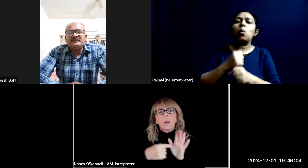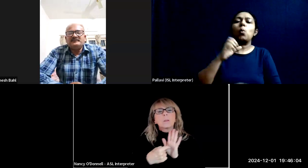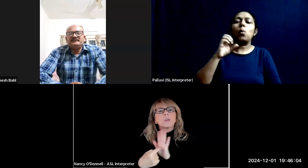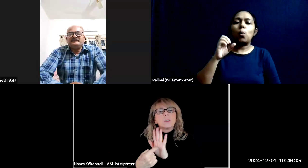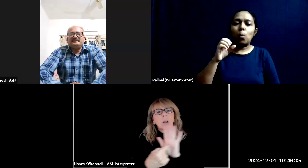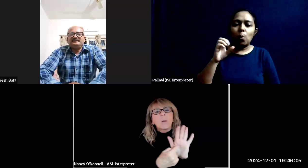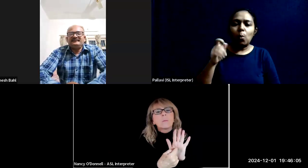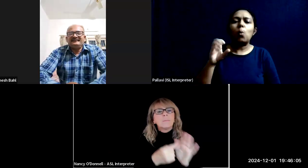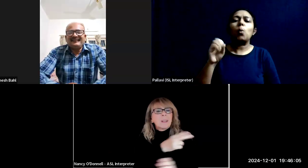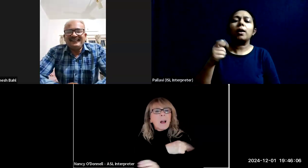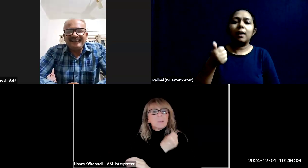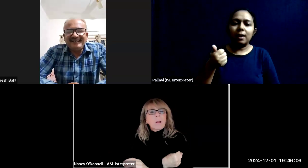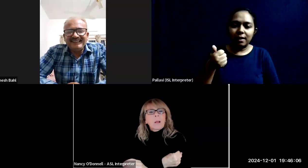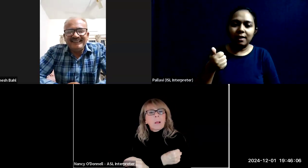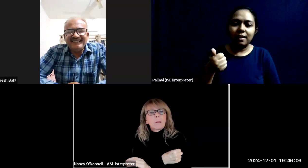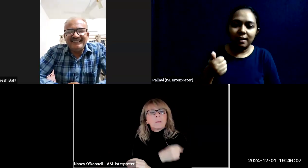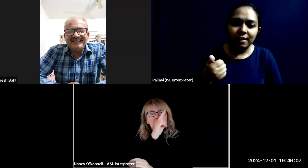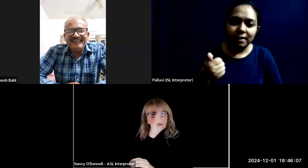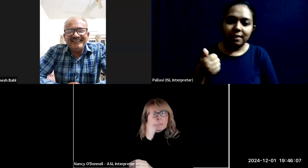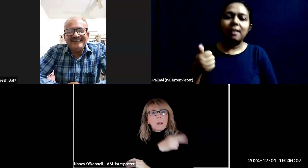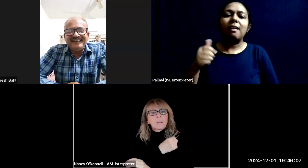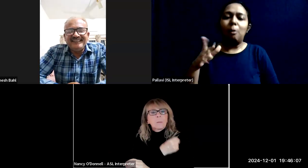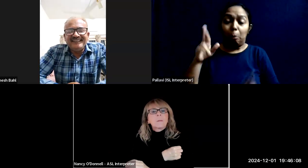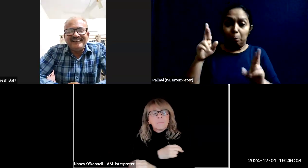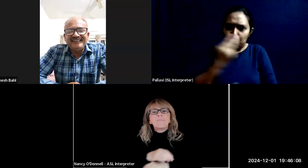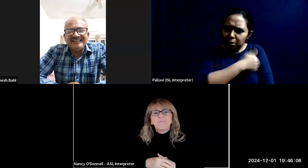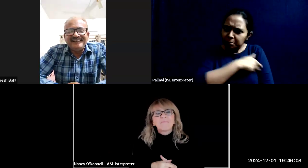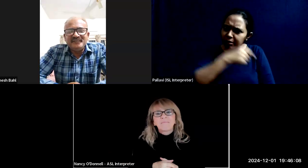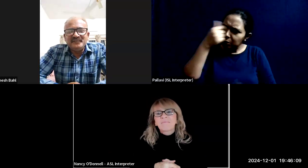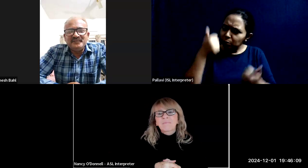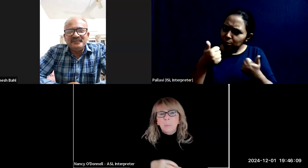[Geri speaking] All right. This is Geri. I hope he's okay when you say hospital So I hope he's okay. [Dinesh speaking] Yes.